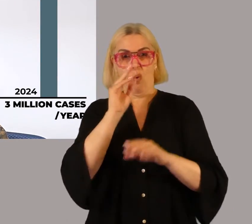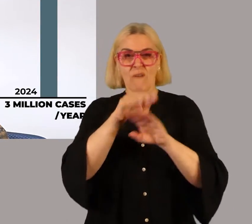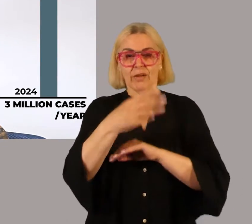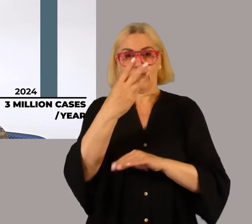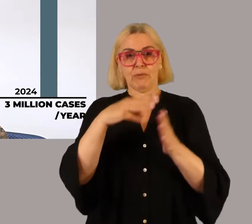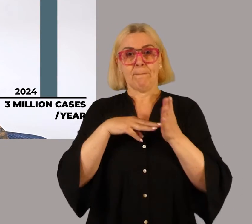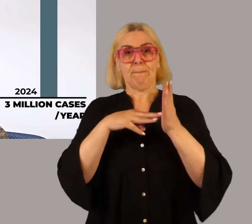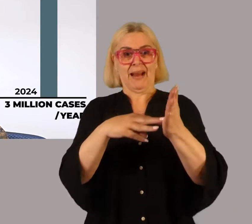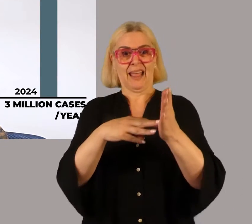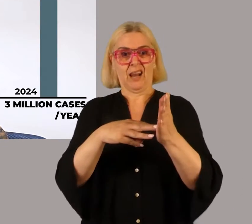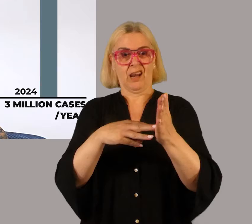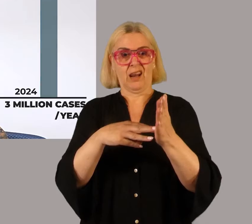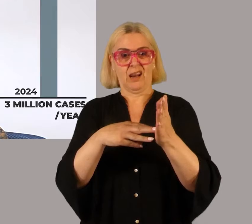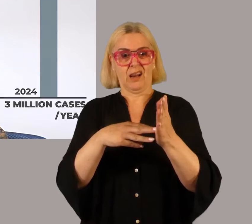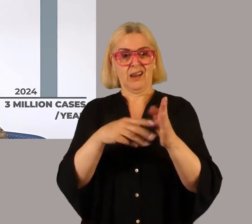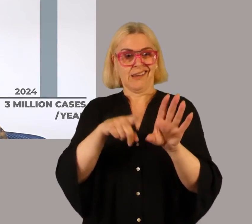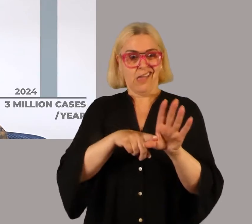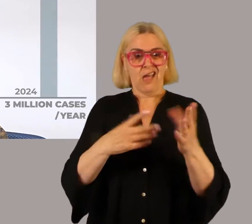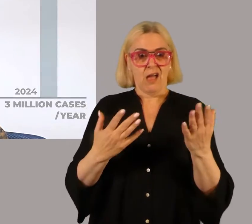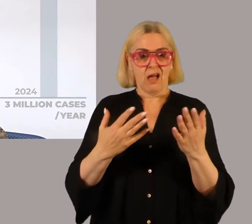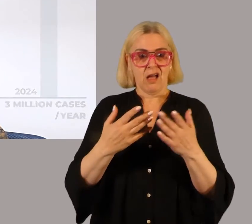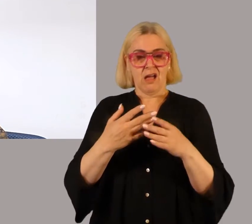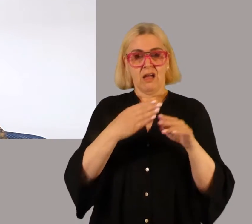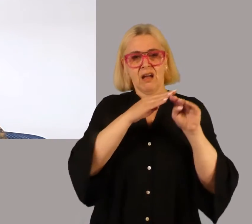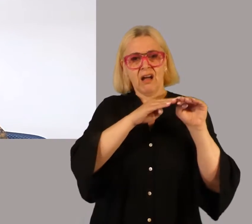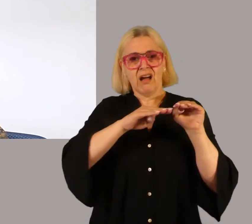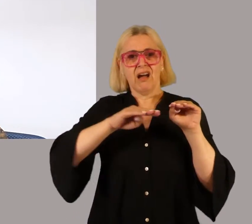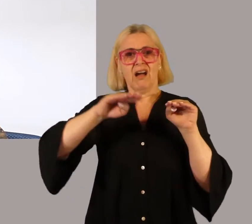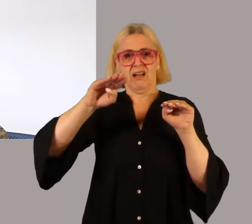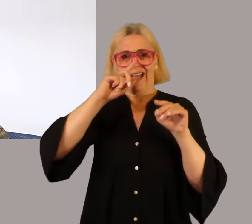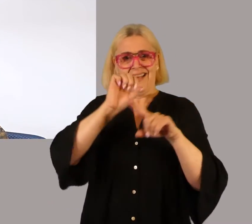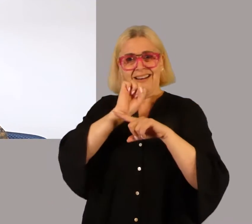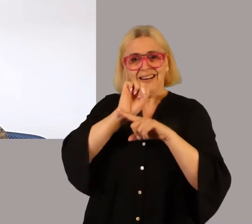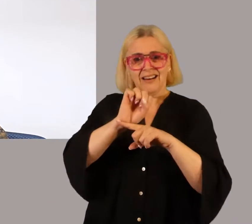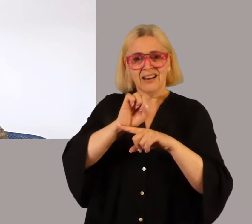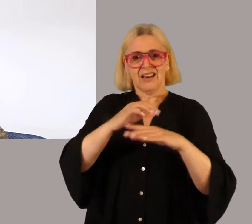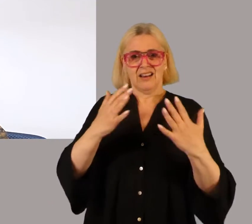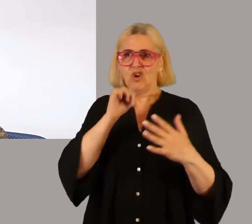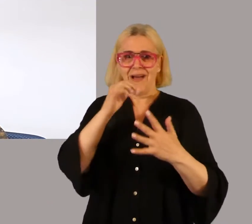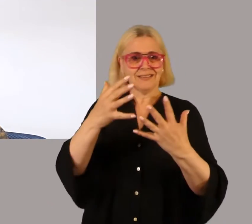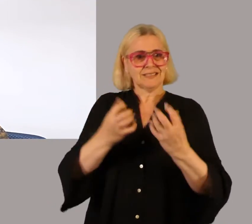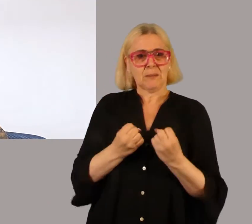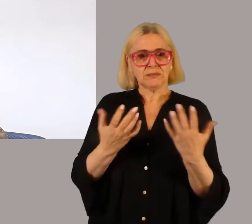This upward trajectory, however, is not inevitable and therefore is unacceptable.